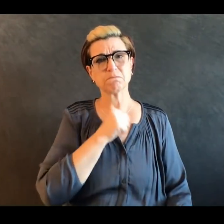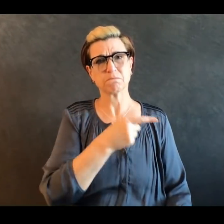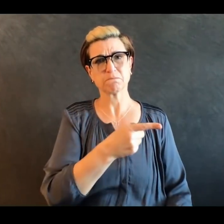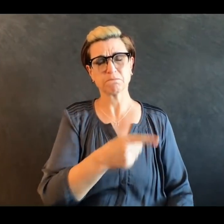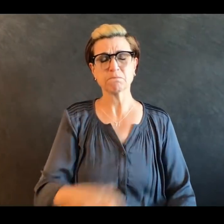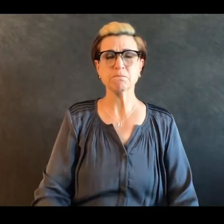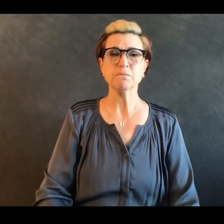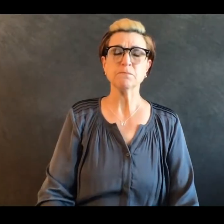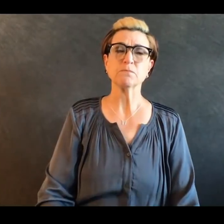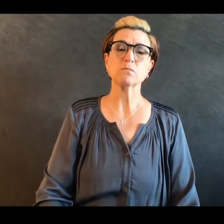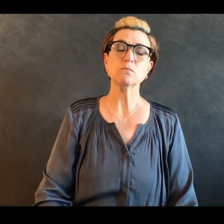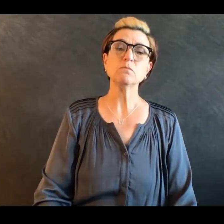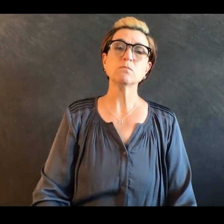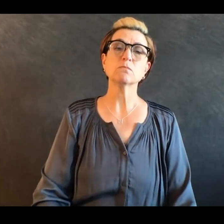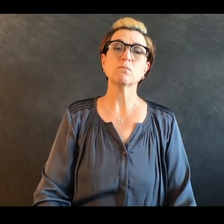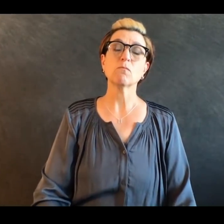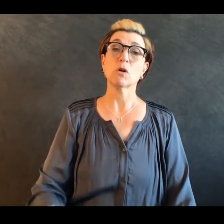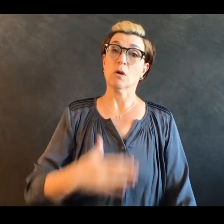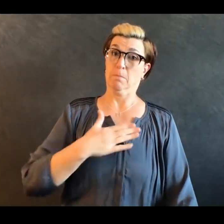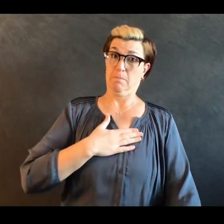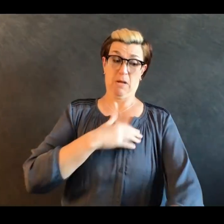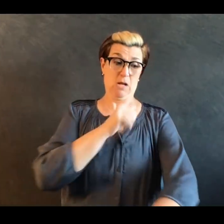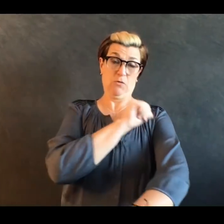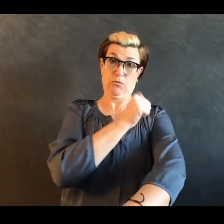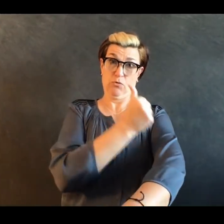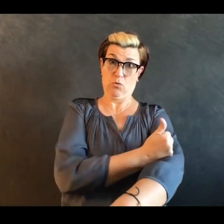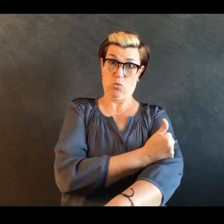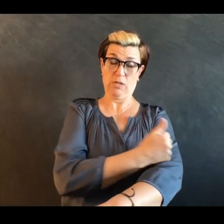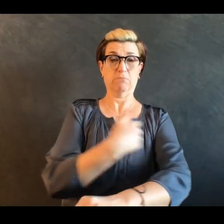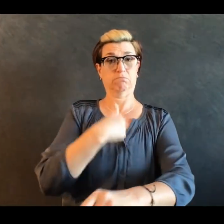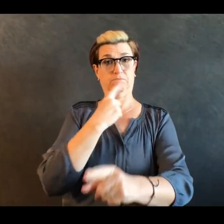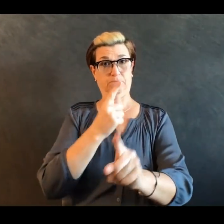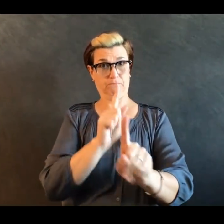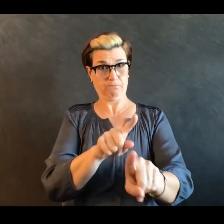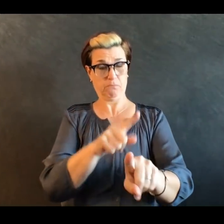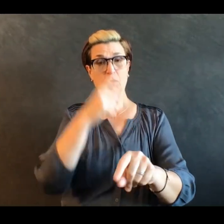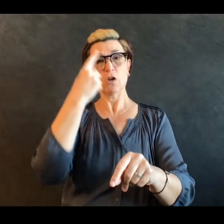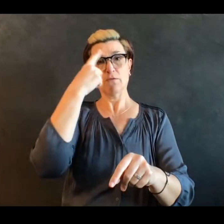authority to accelerate the development study and delivery of therapies so